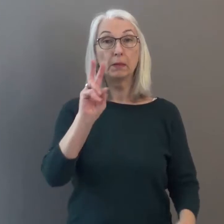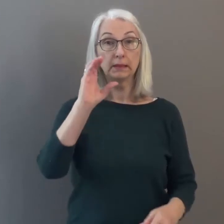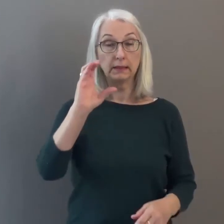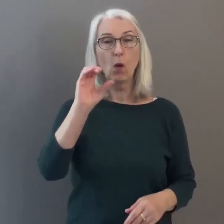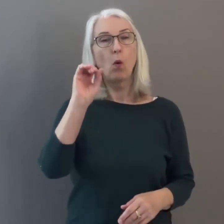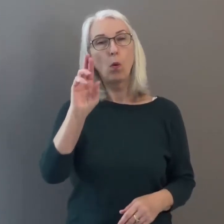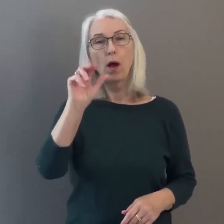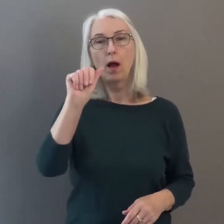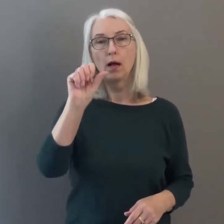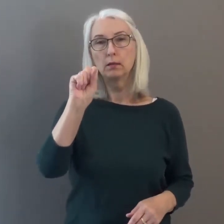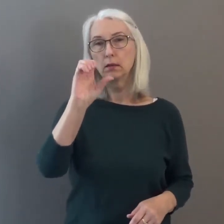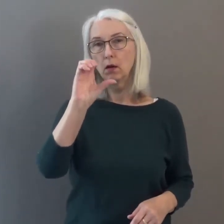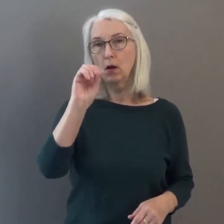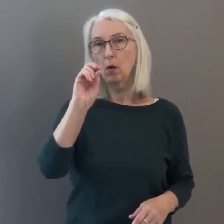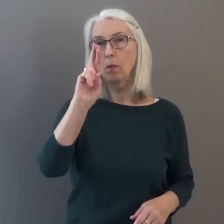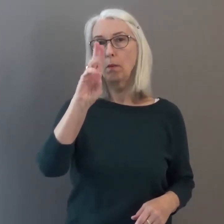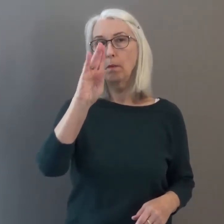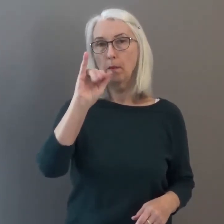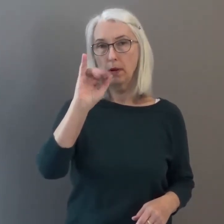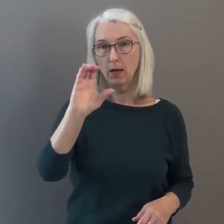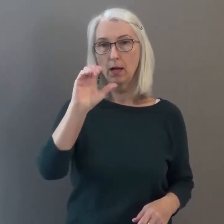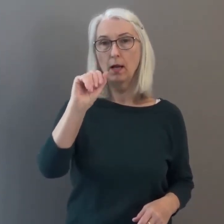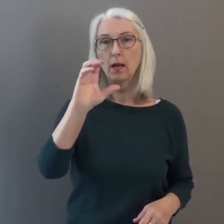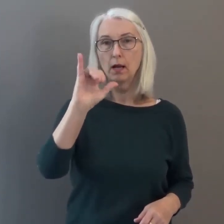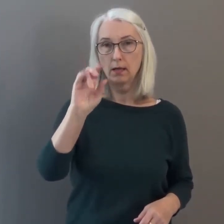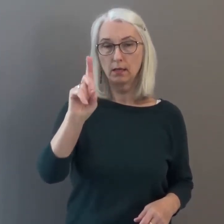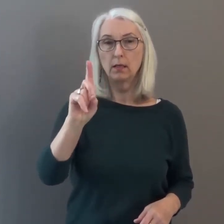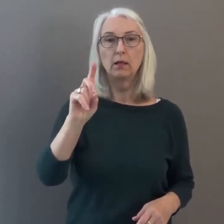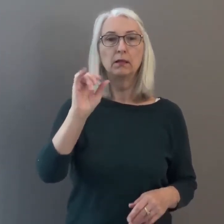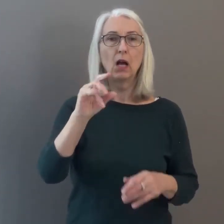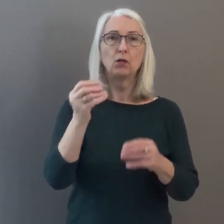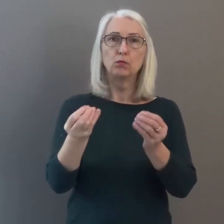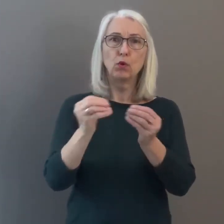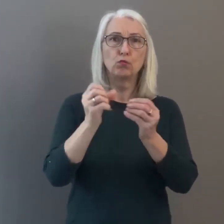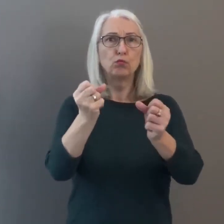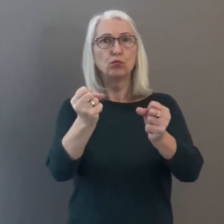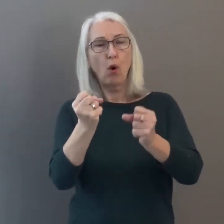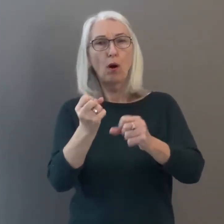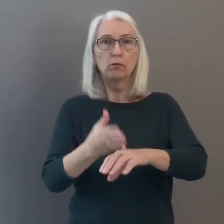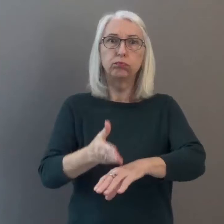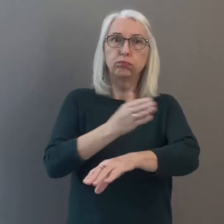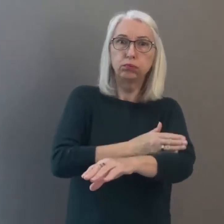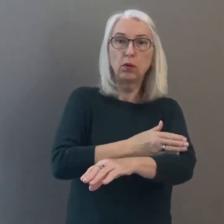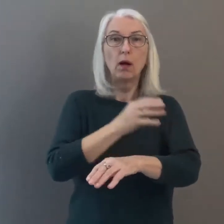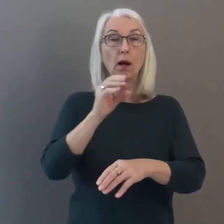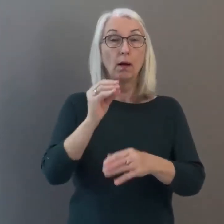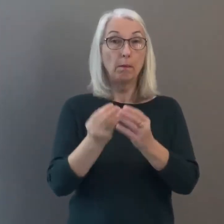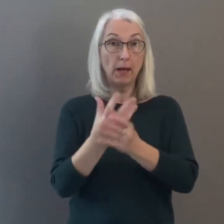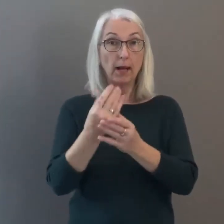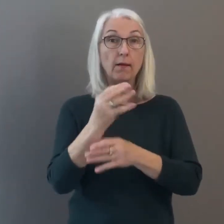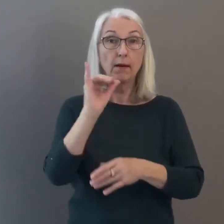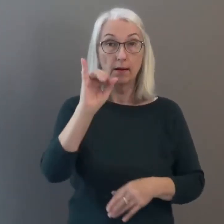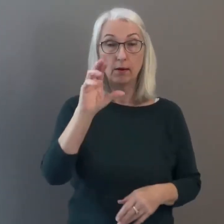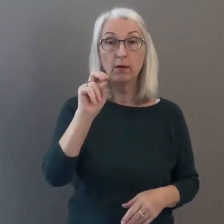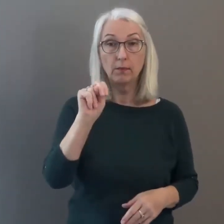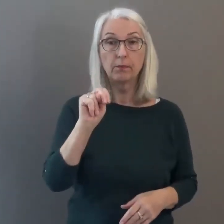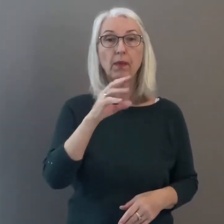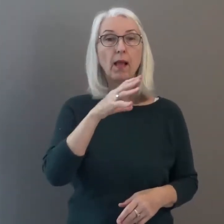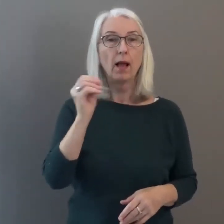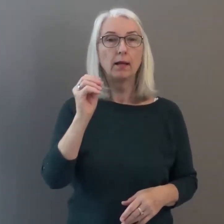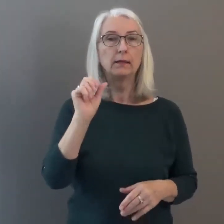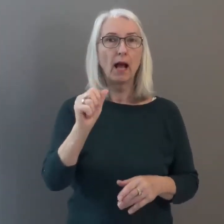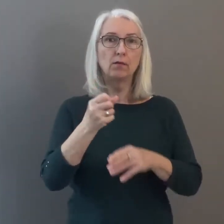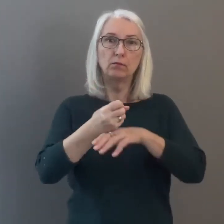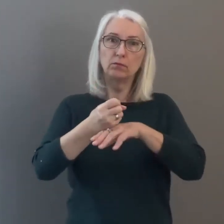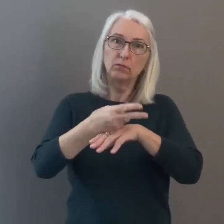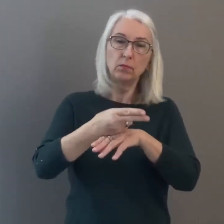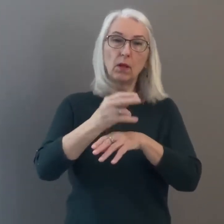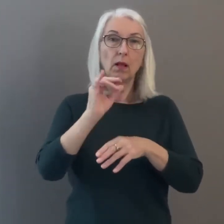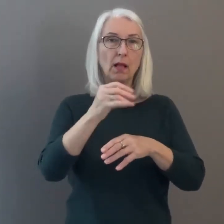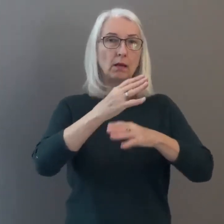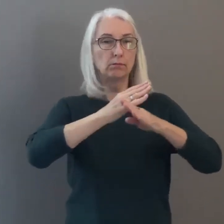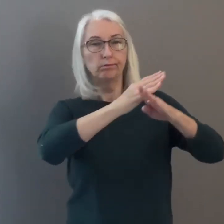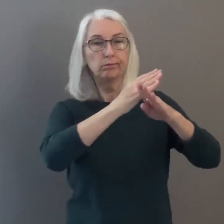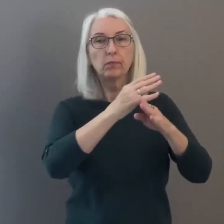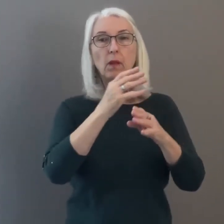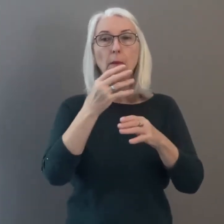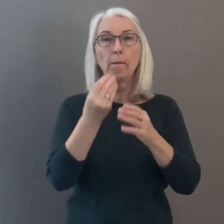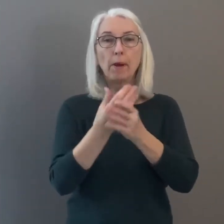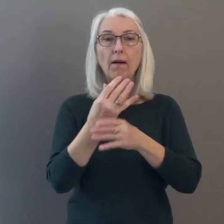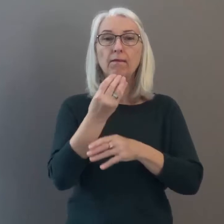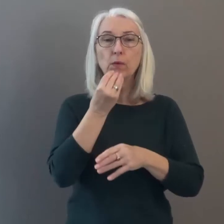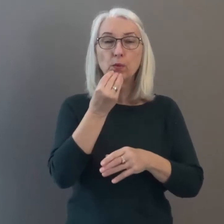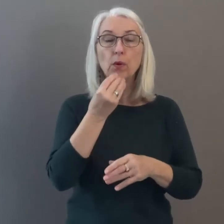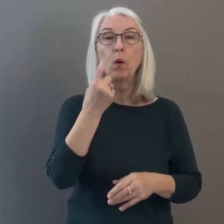Vitamin C or ascorbic acid is a strong enhancer of plant iron and can overcome the inhibitors plant foods.